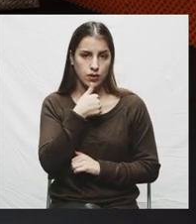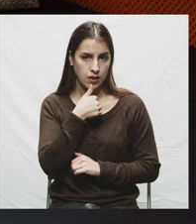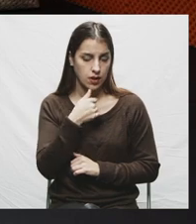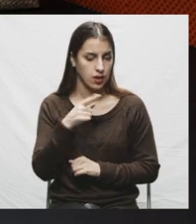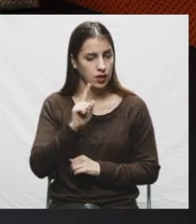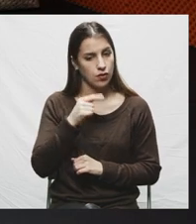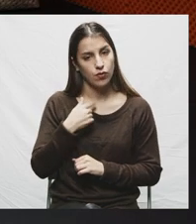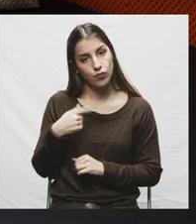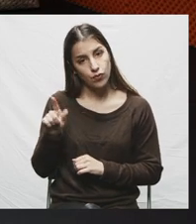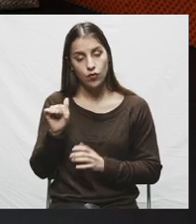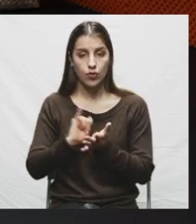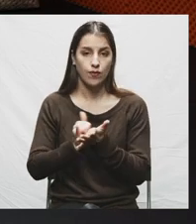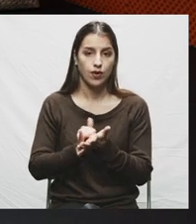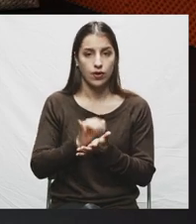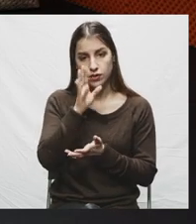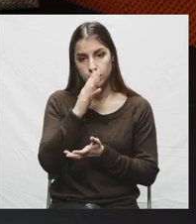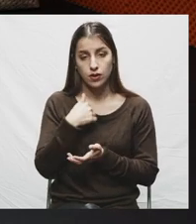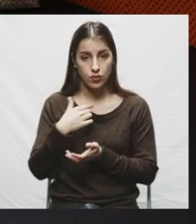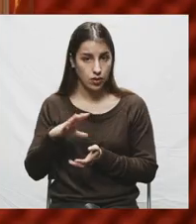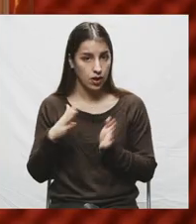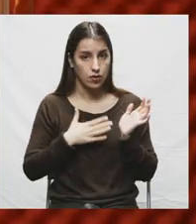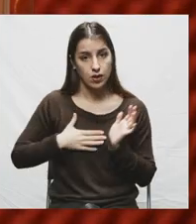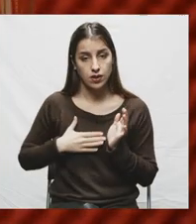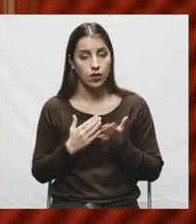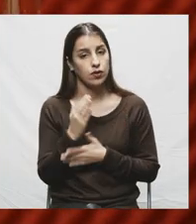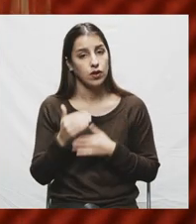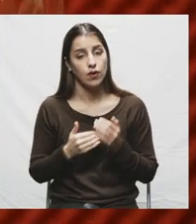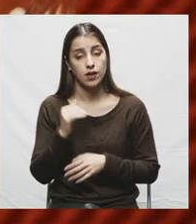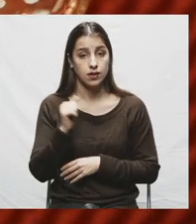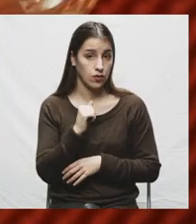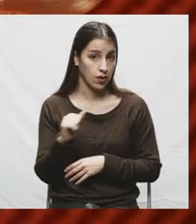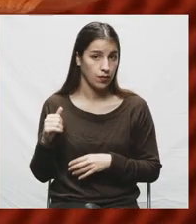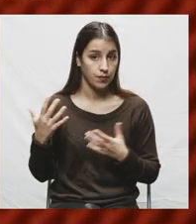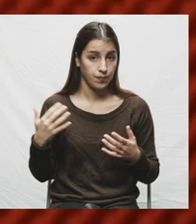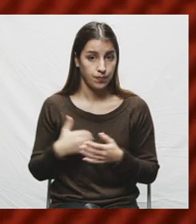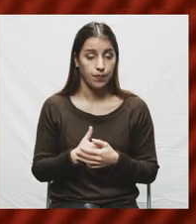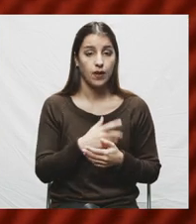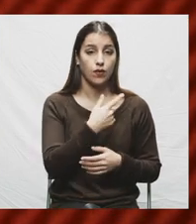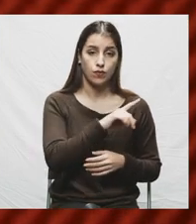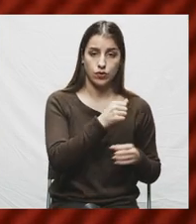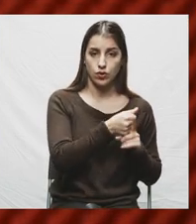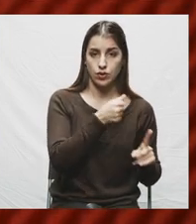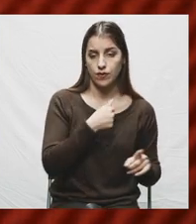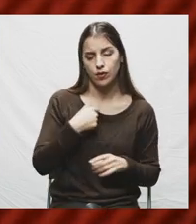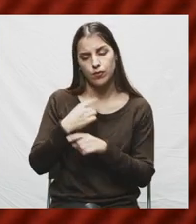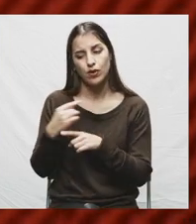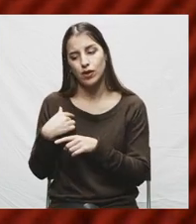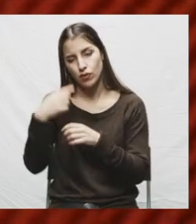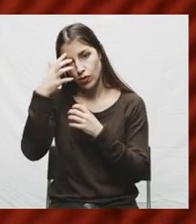I decided “I’m going to New York. I’m going to find out if I want to keep dancing.” [Ana] — Okay. You were trying… [Francisco] — I had my doubts.